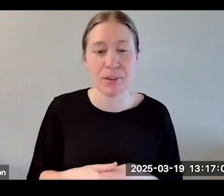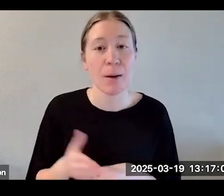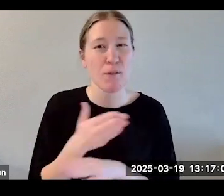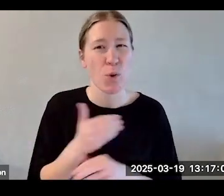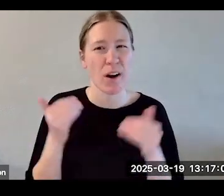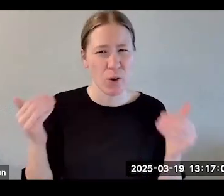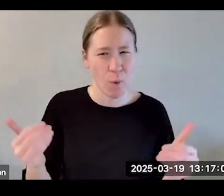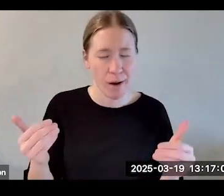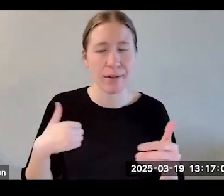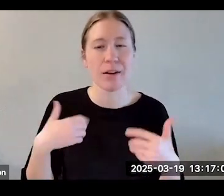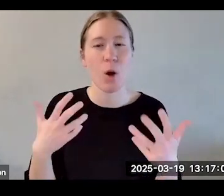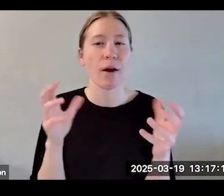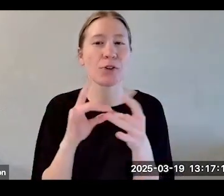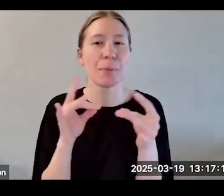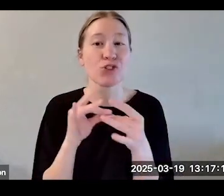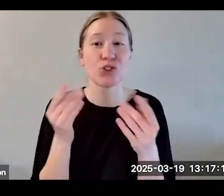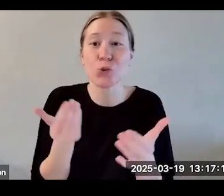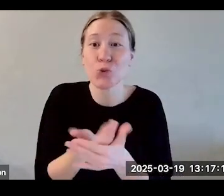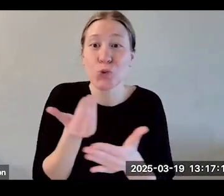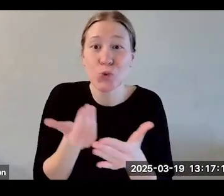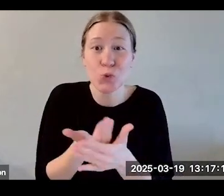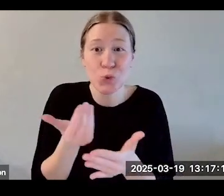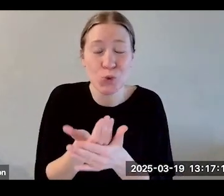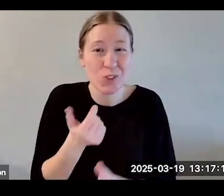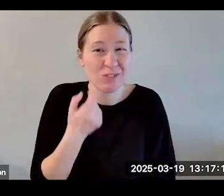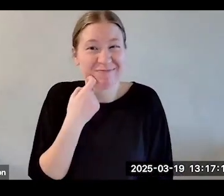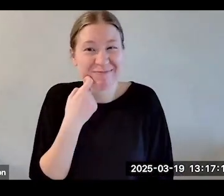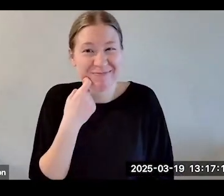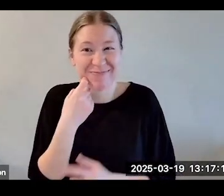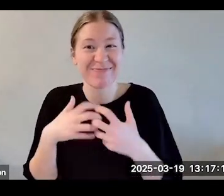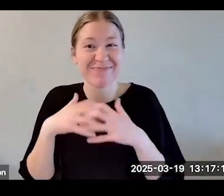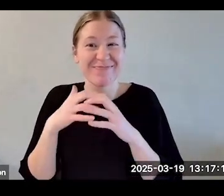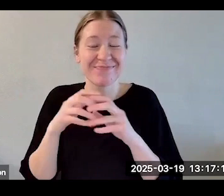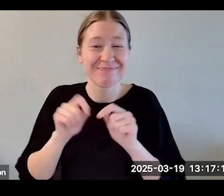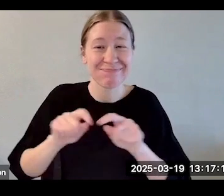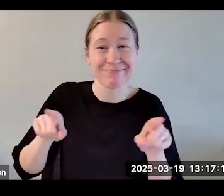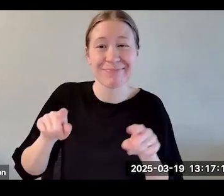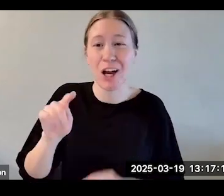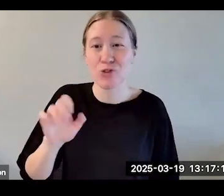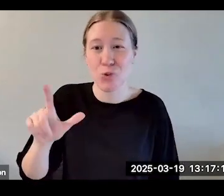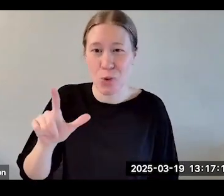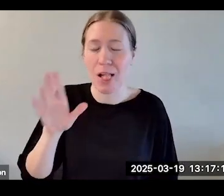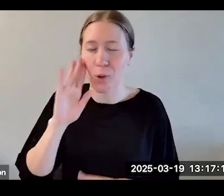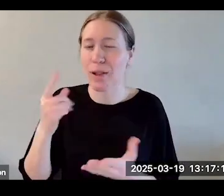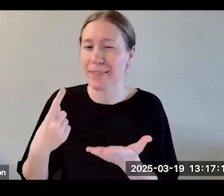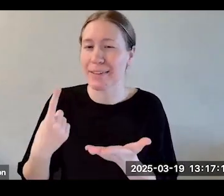that there is a new tool that is available, and I'll talk about this a little bit more at the end of this presentation,